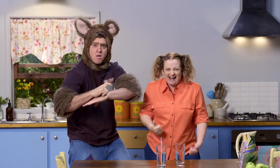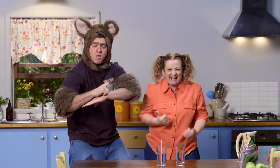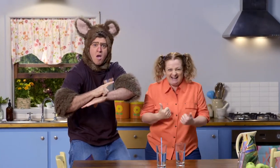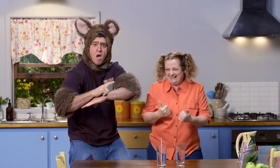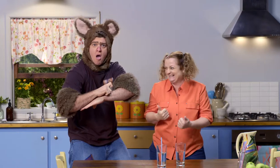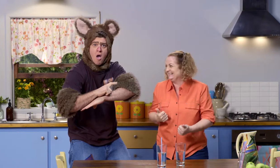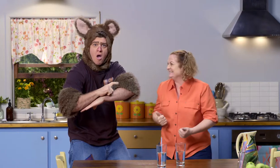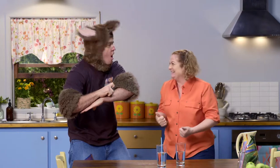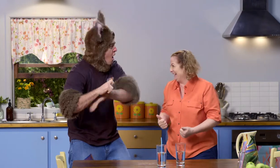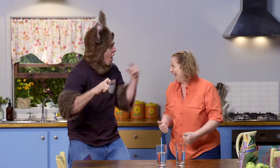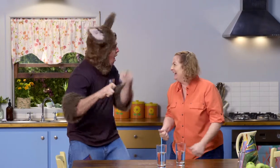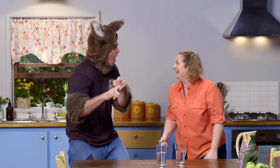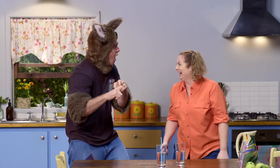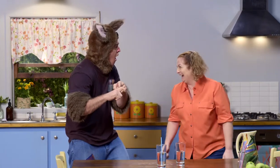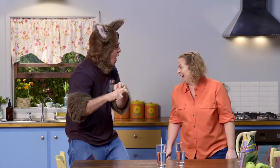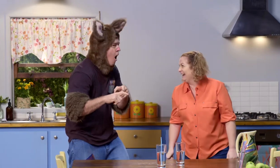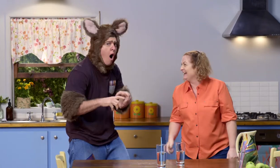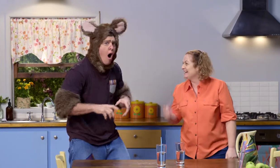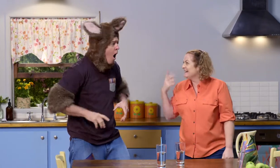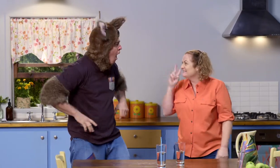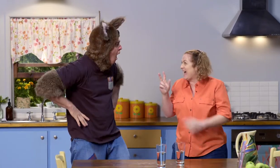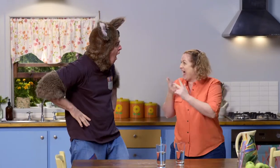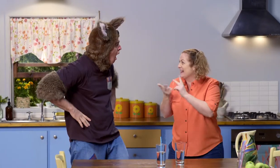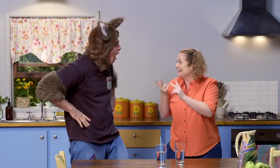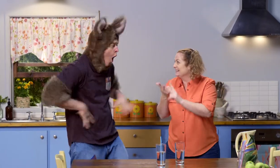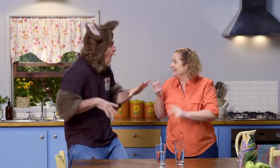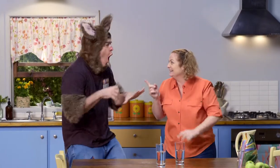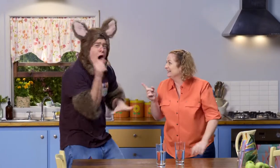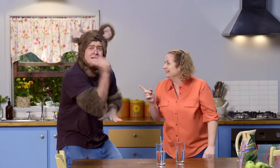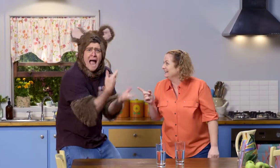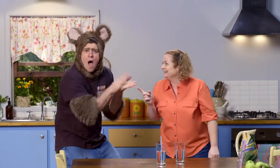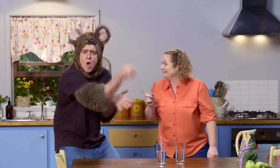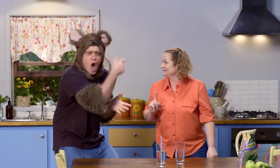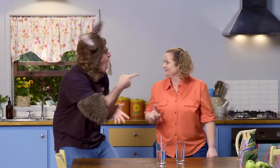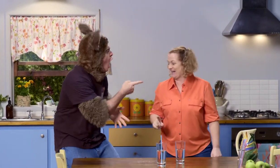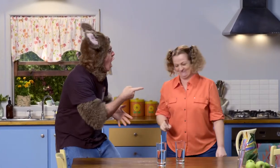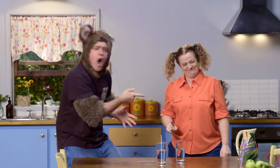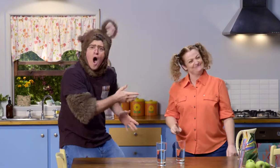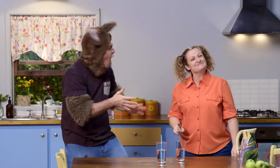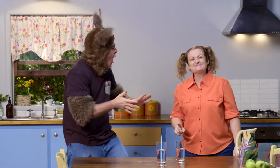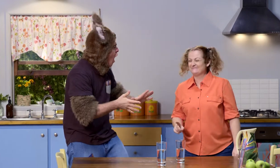Oh! Did you see anything else? Yes, how did you know?